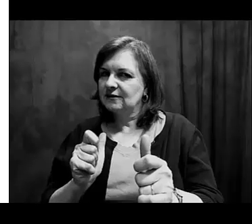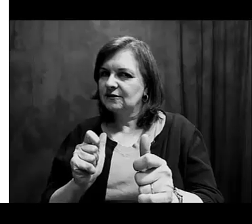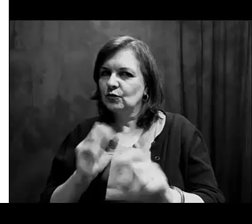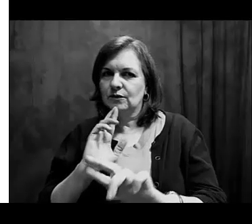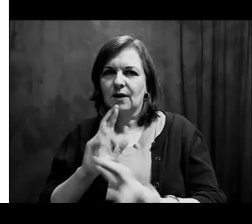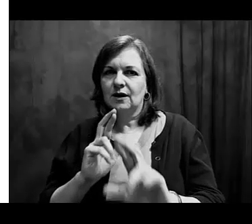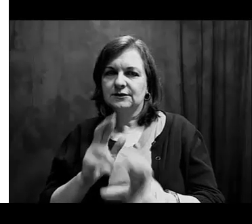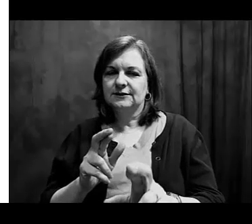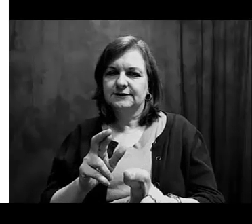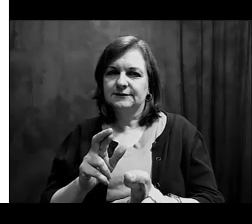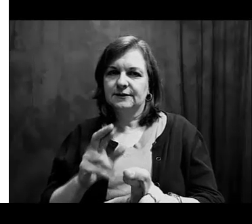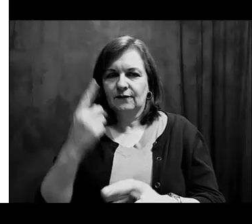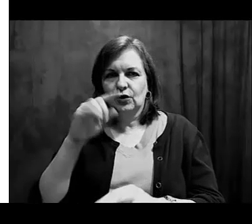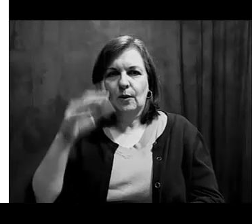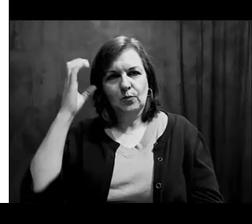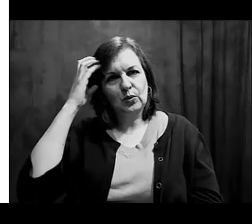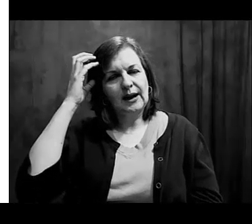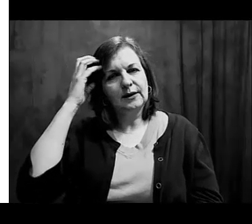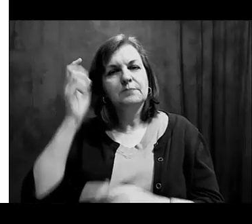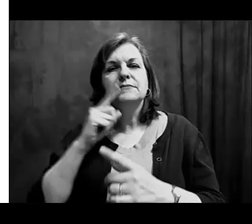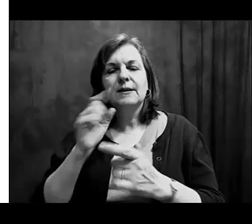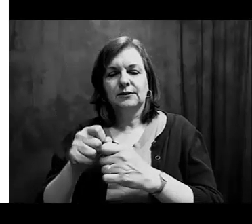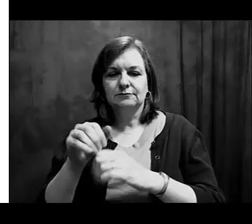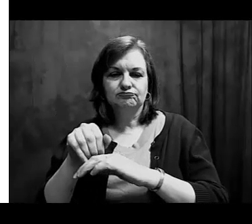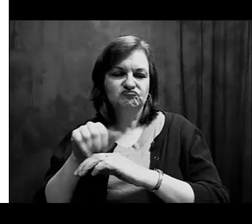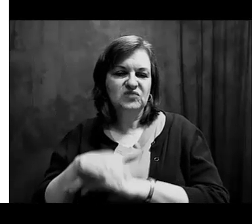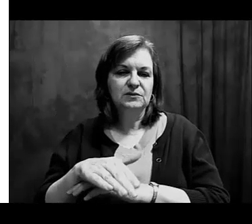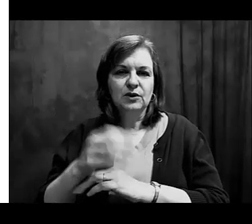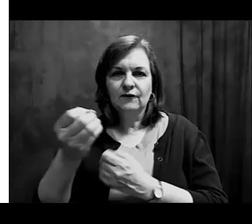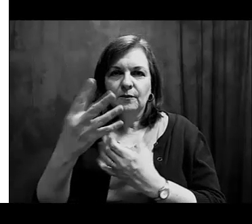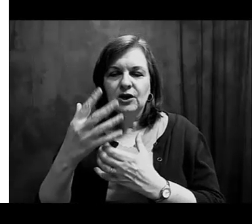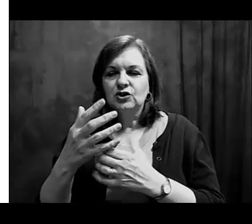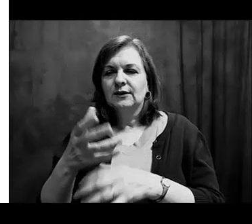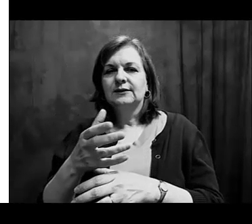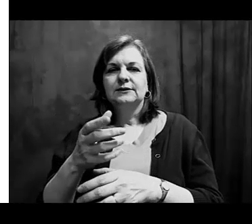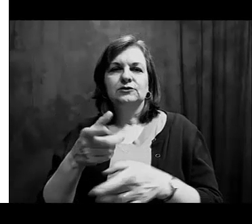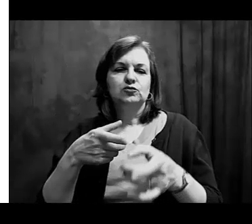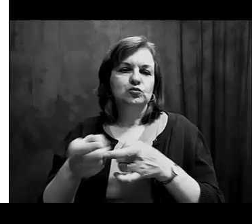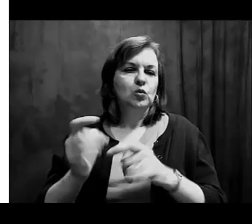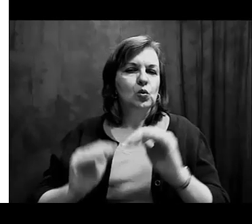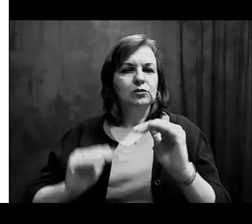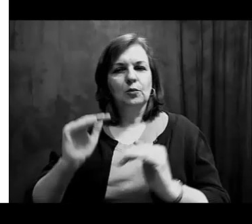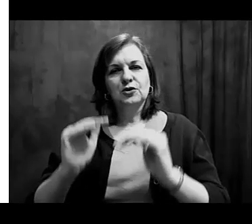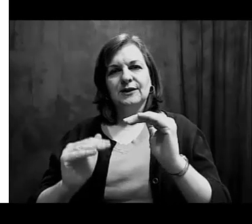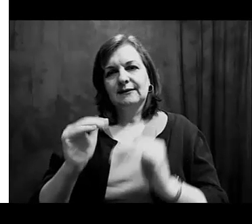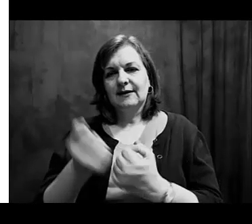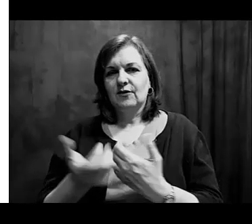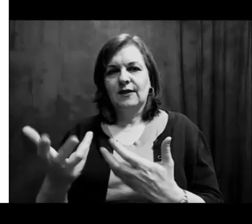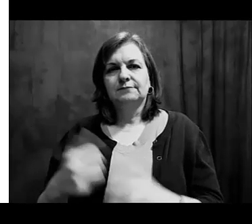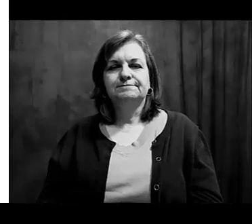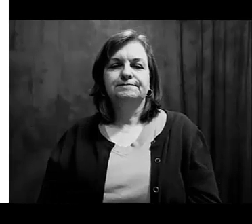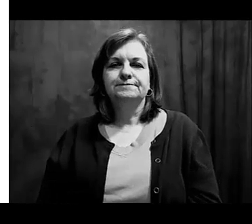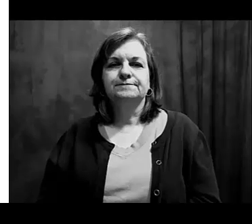your brain is able to transmit information get homeostasis back into line all of those things